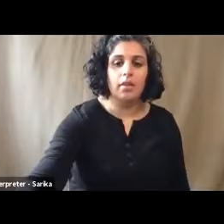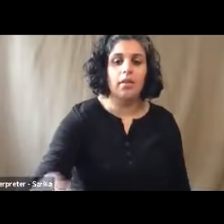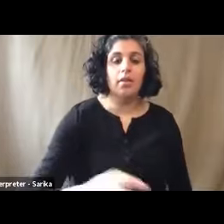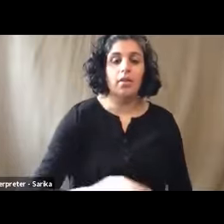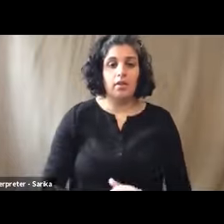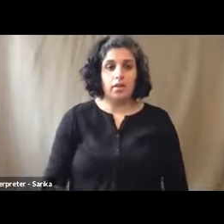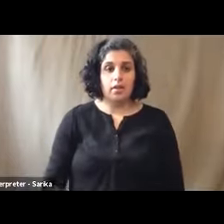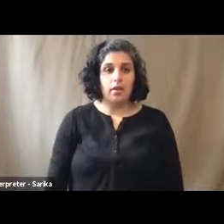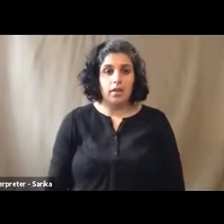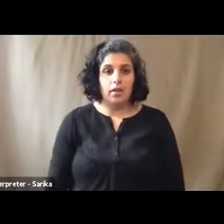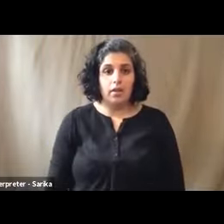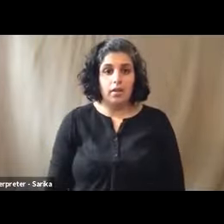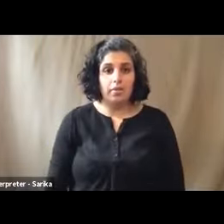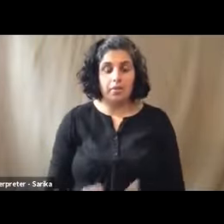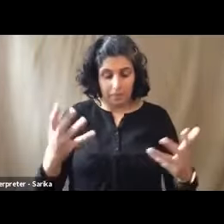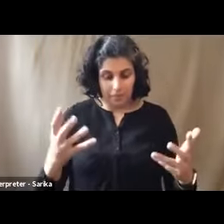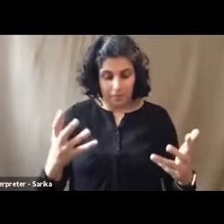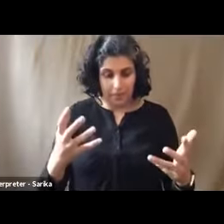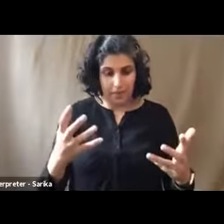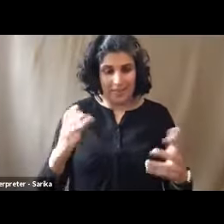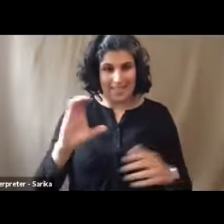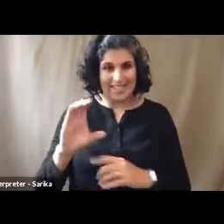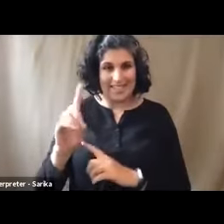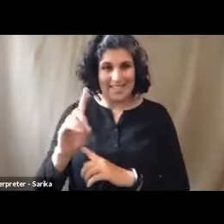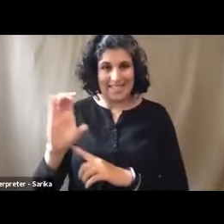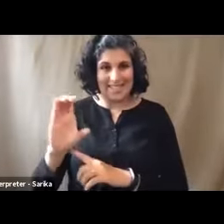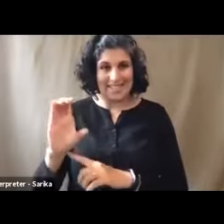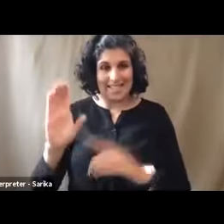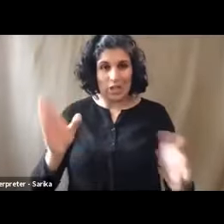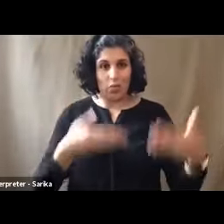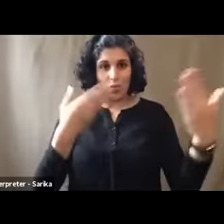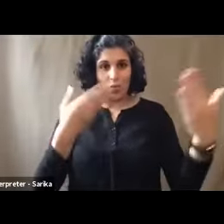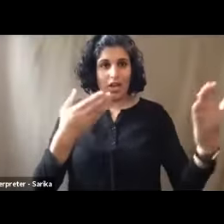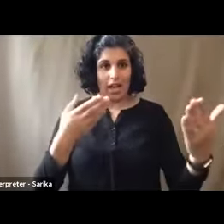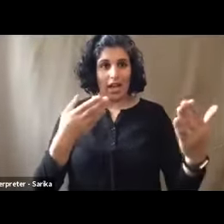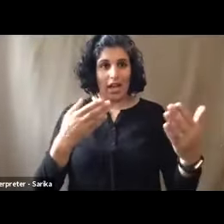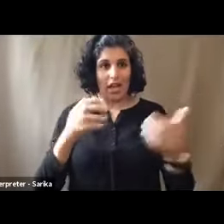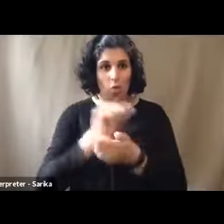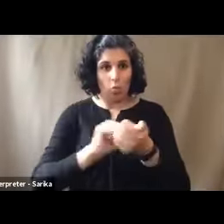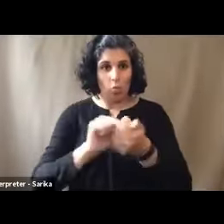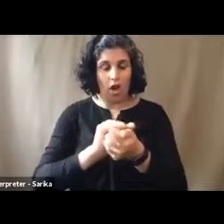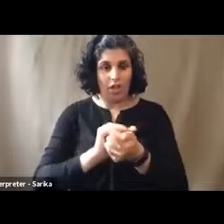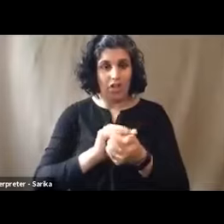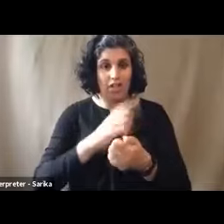So the CDC recommends washing your mask after each use.